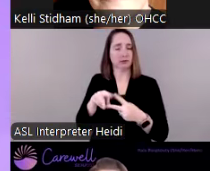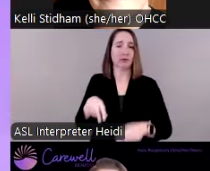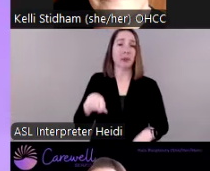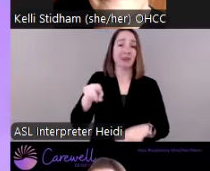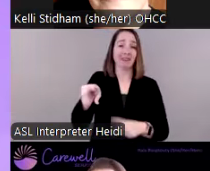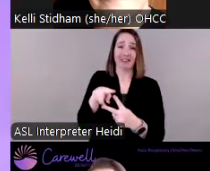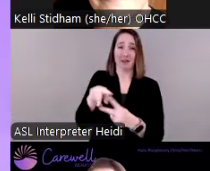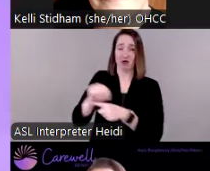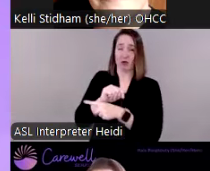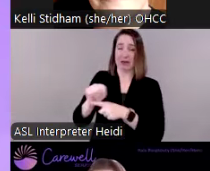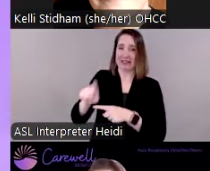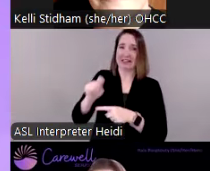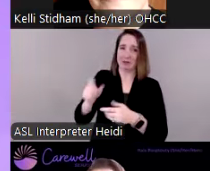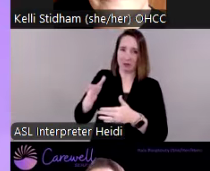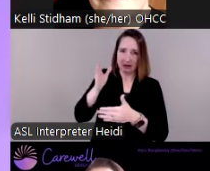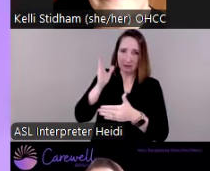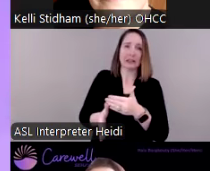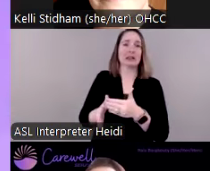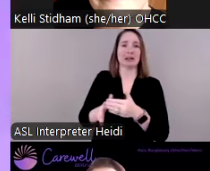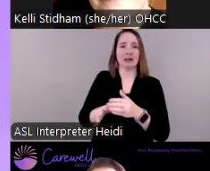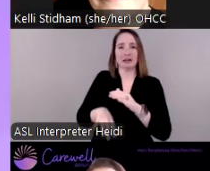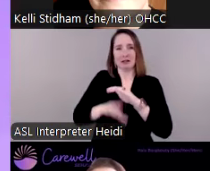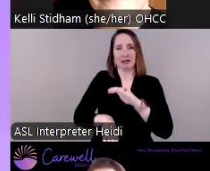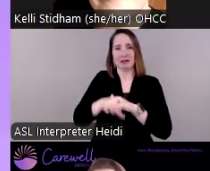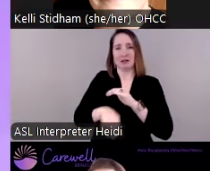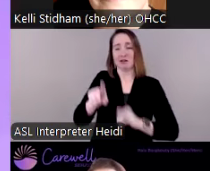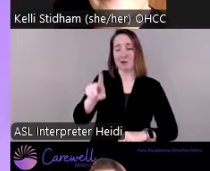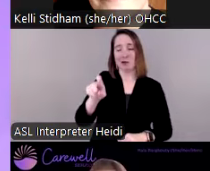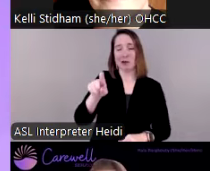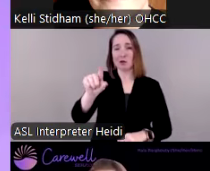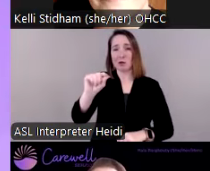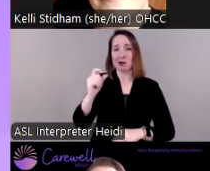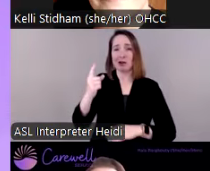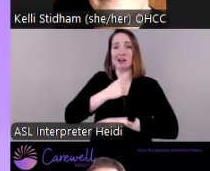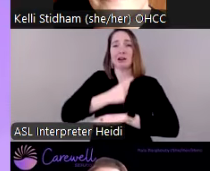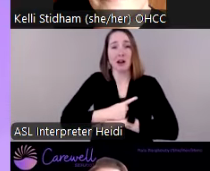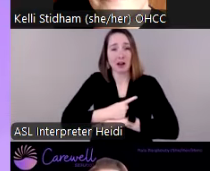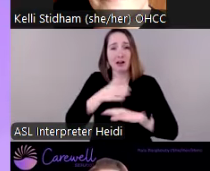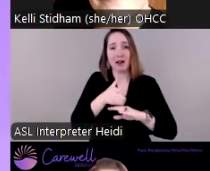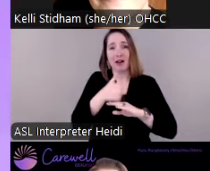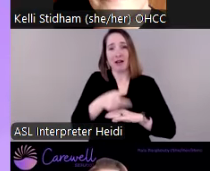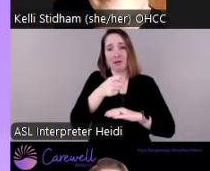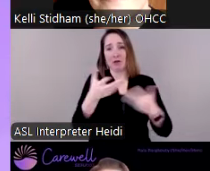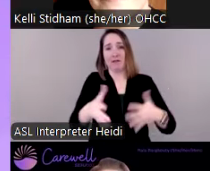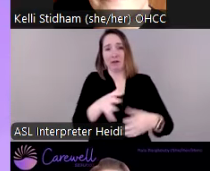to be done and completed within